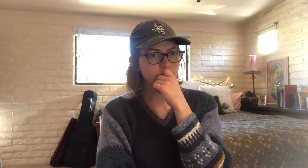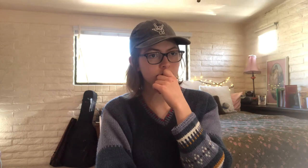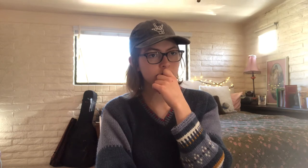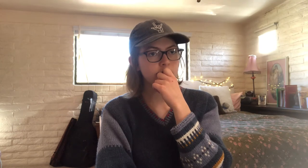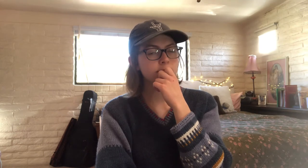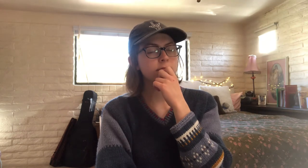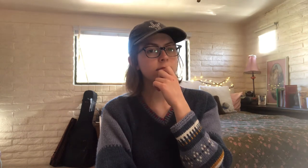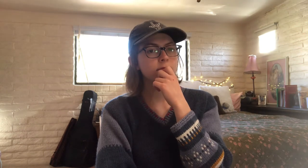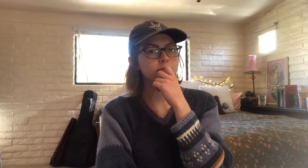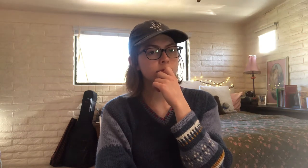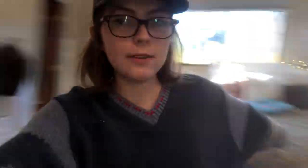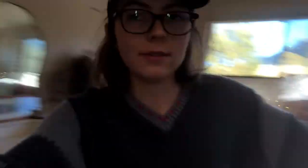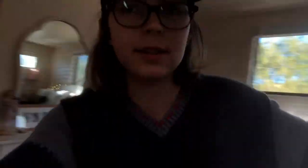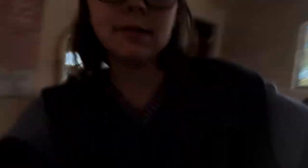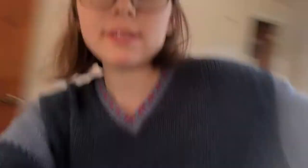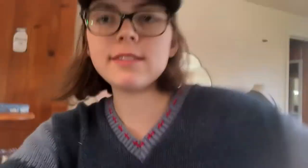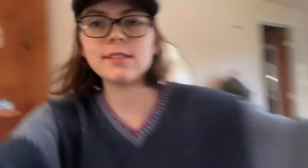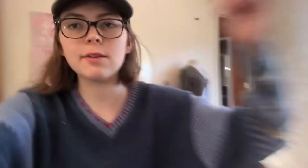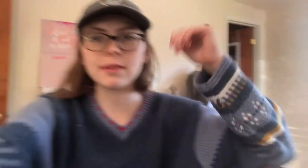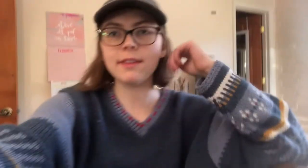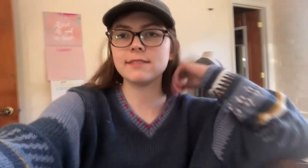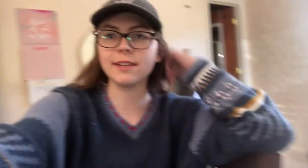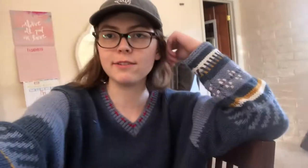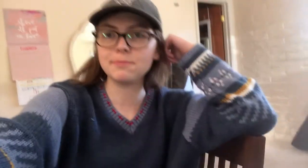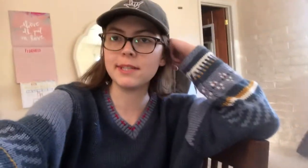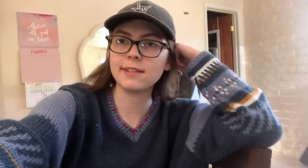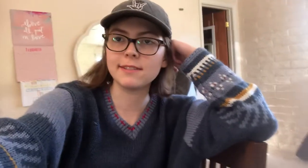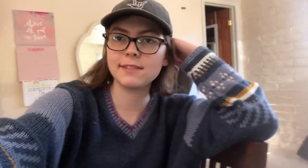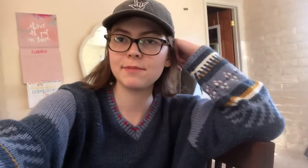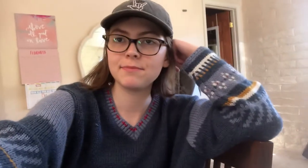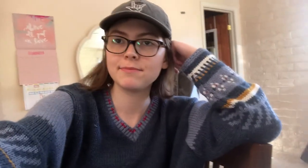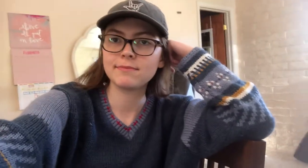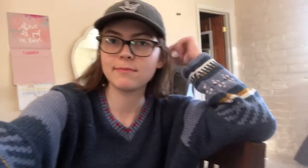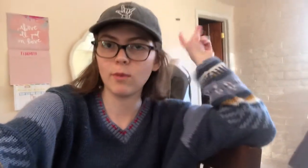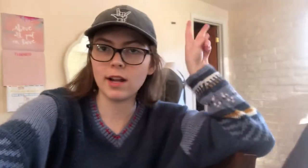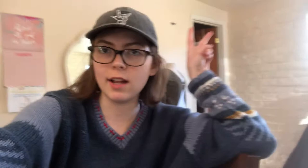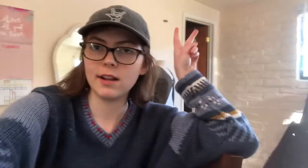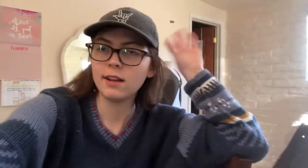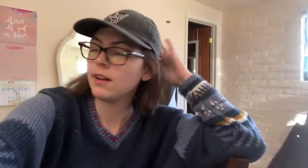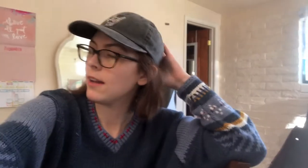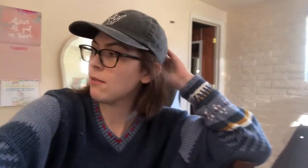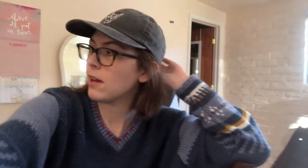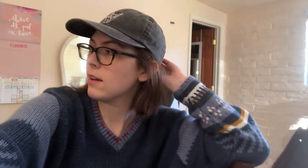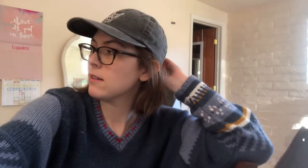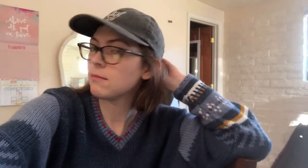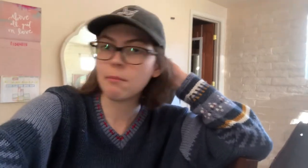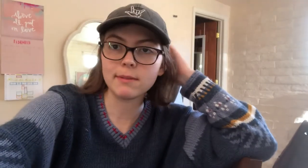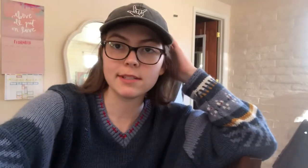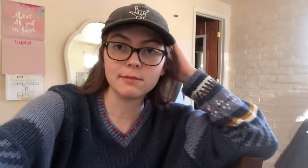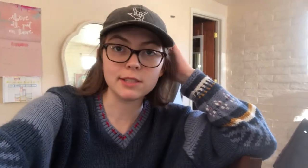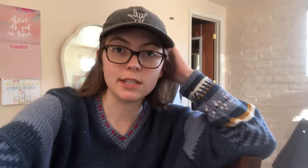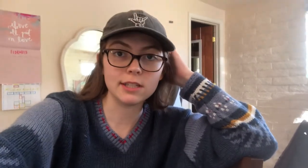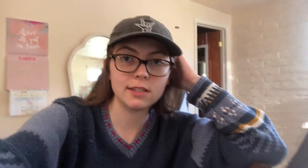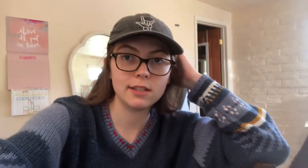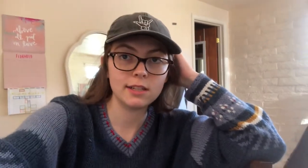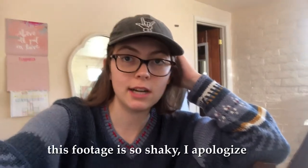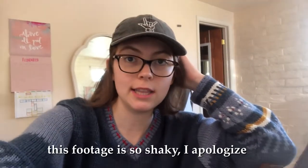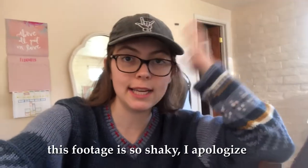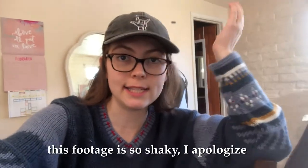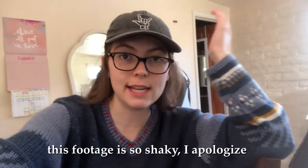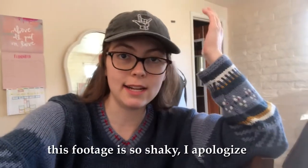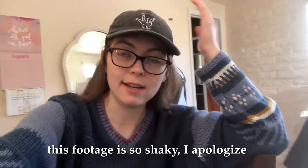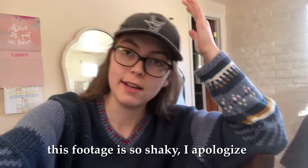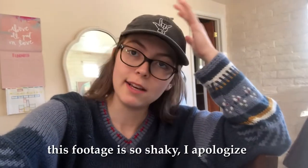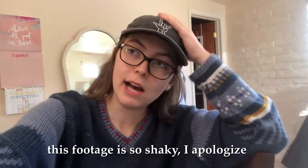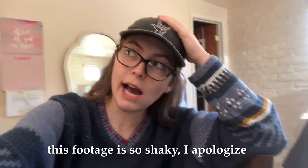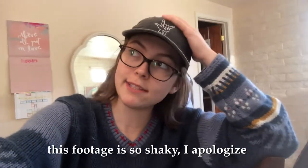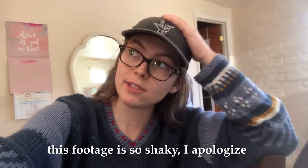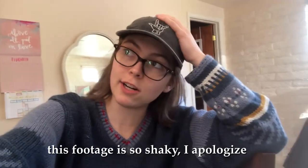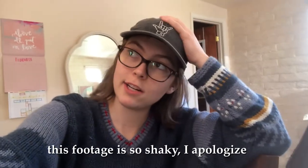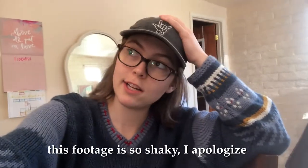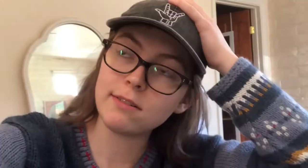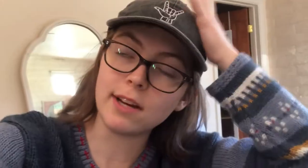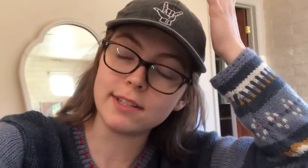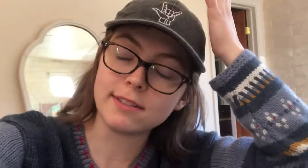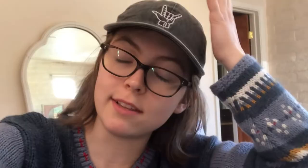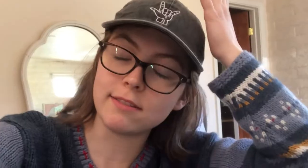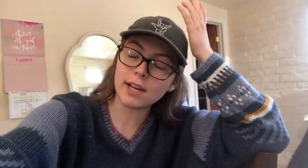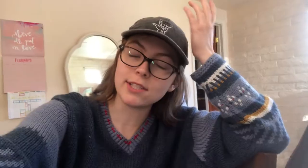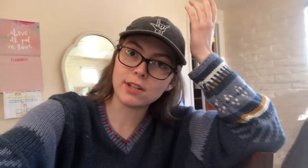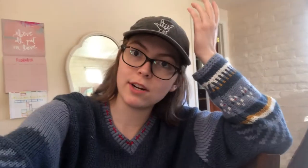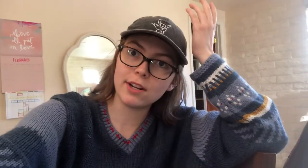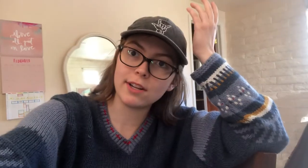why not anyway my bible study was good like i said i started it i didn't say this i started